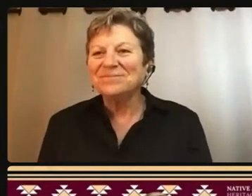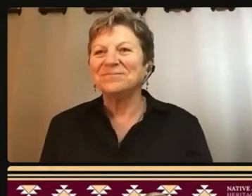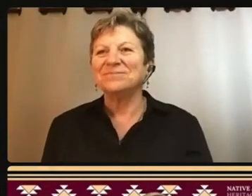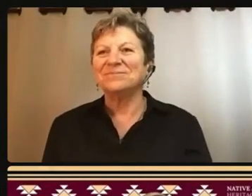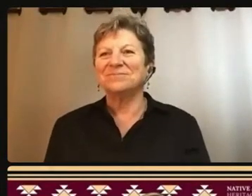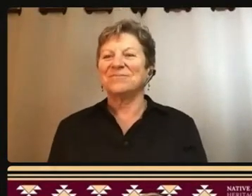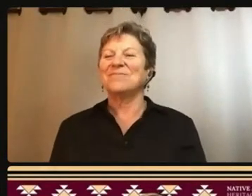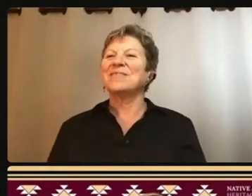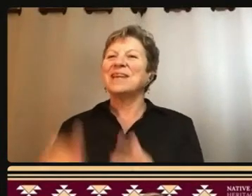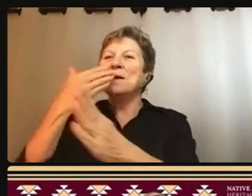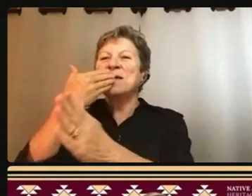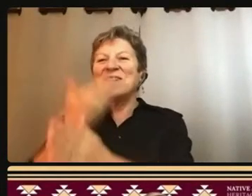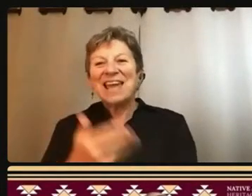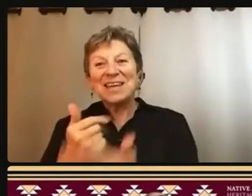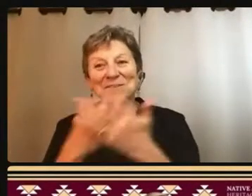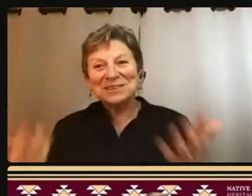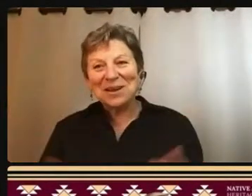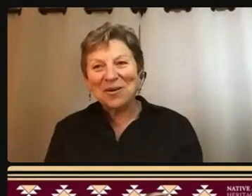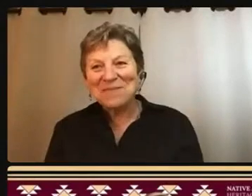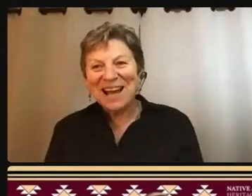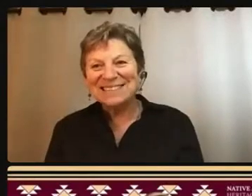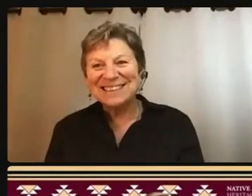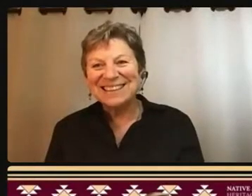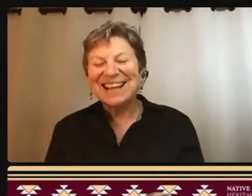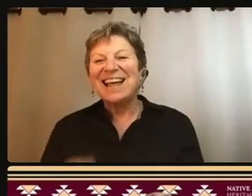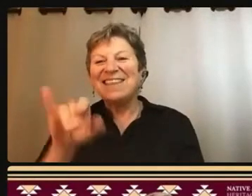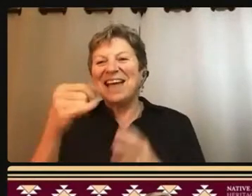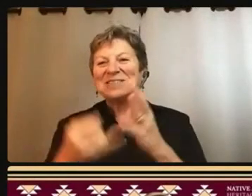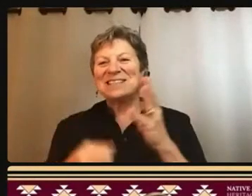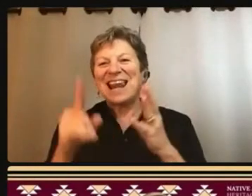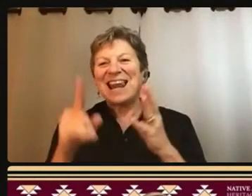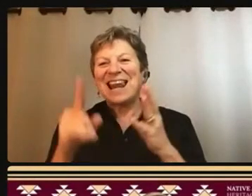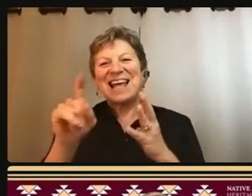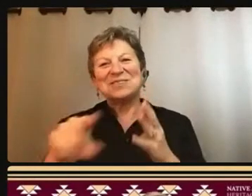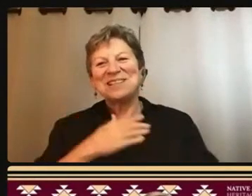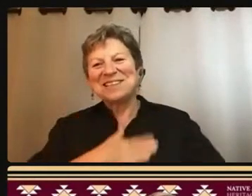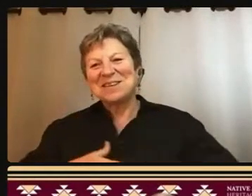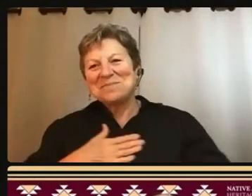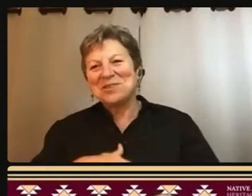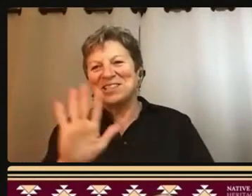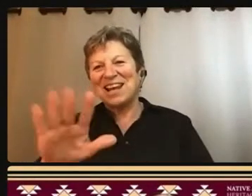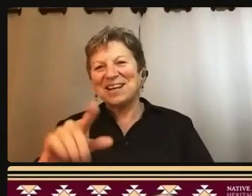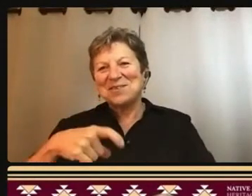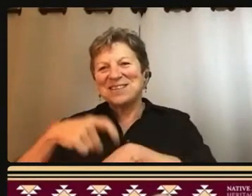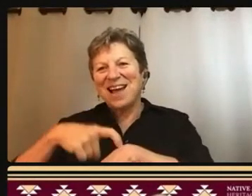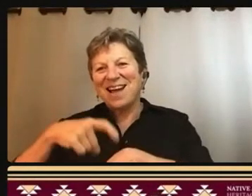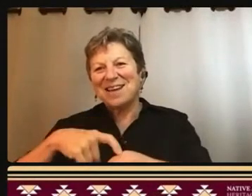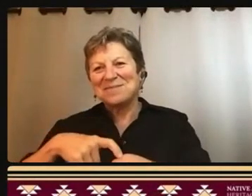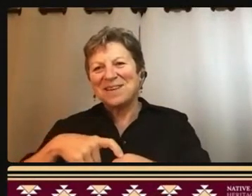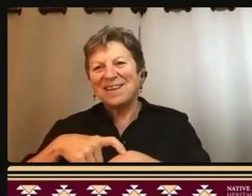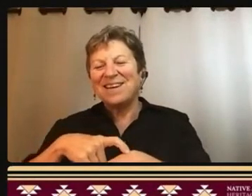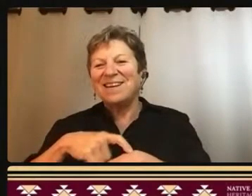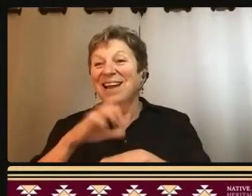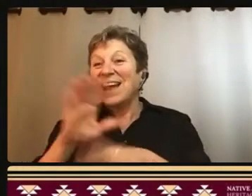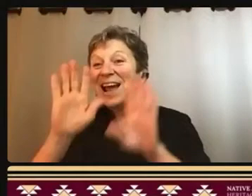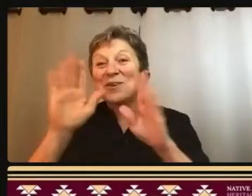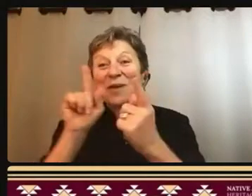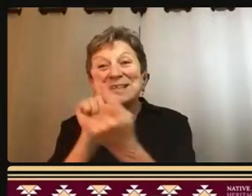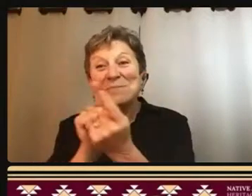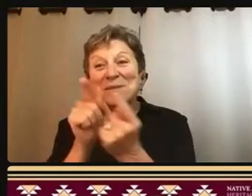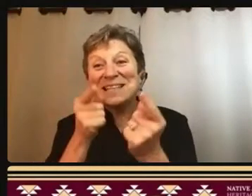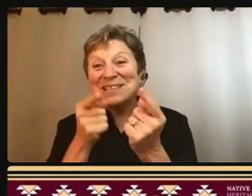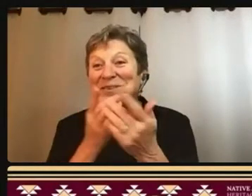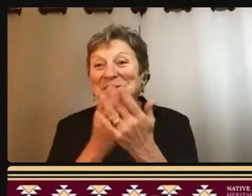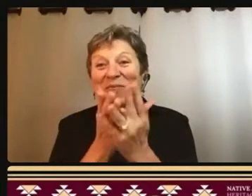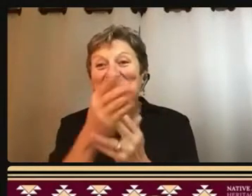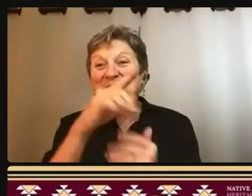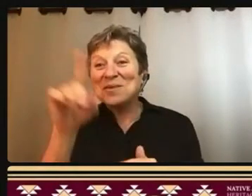YOU MOVE FORWARD.